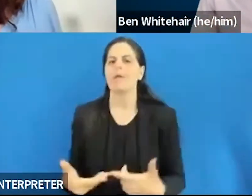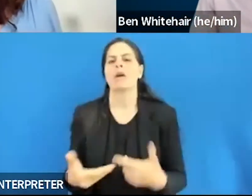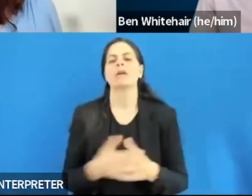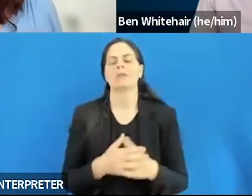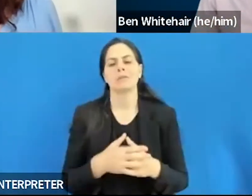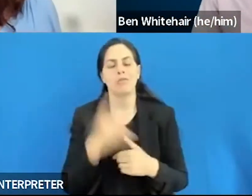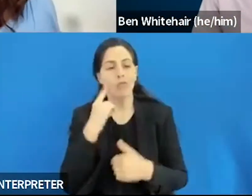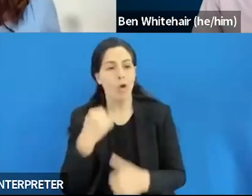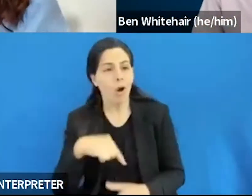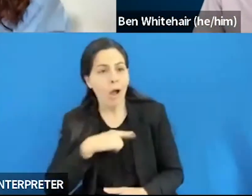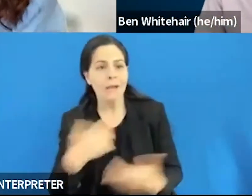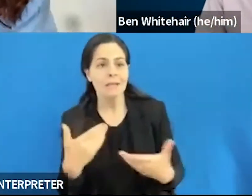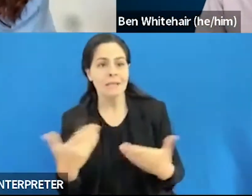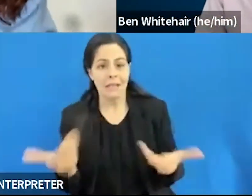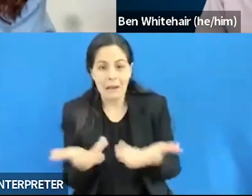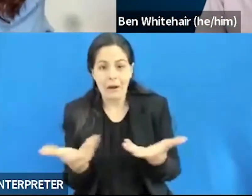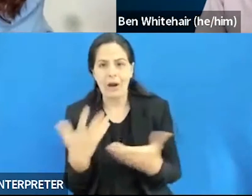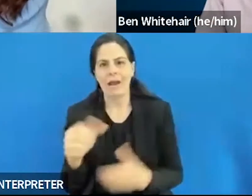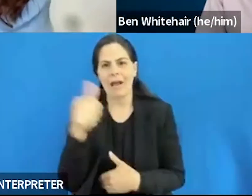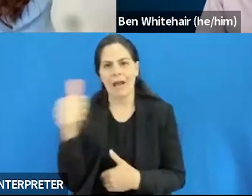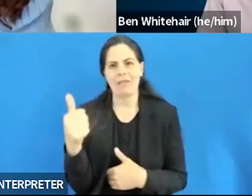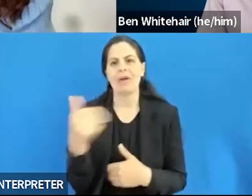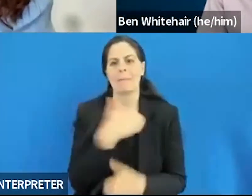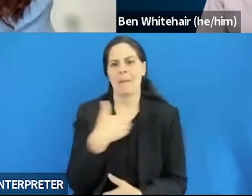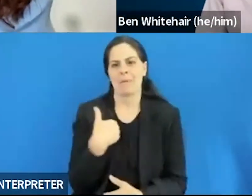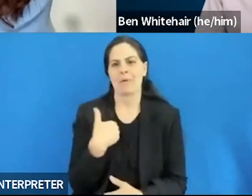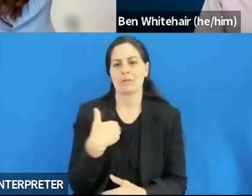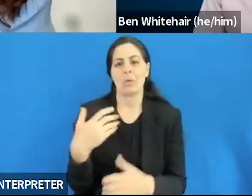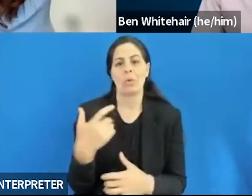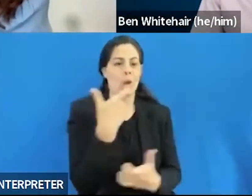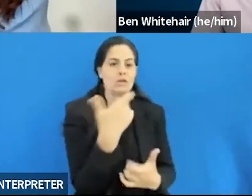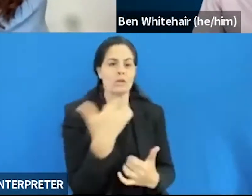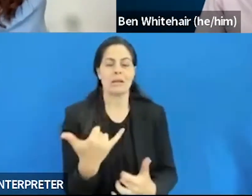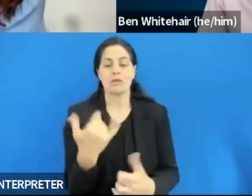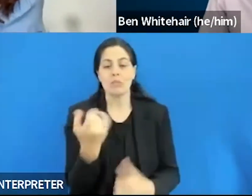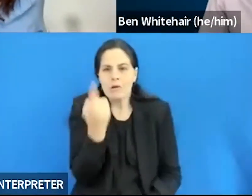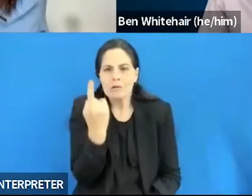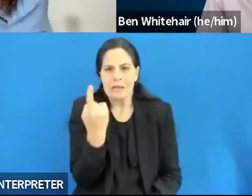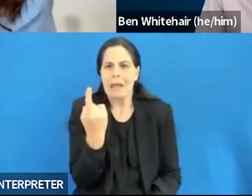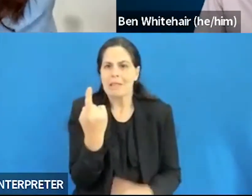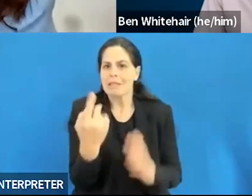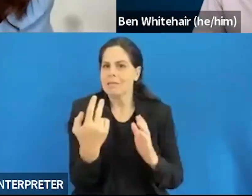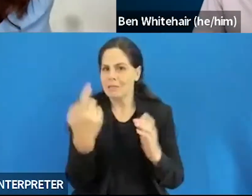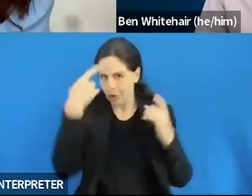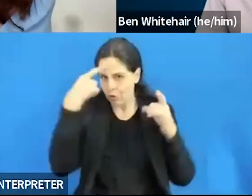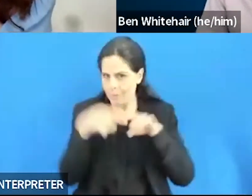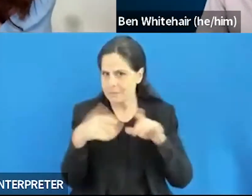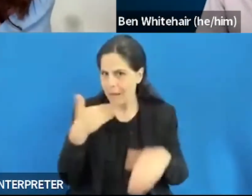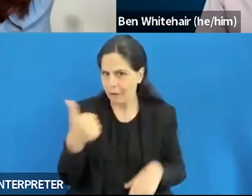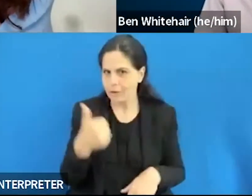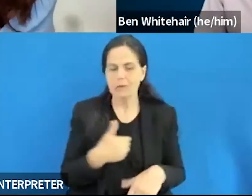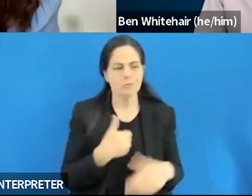get a better understanding of these new agreements. So take it away. Great, thanks so much, Ben.